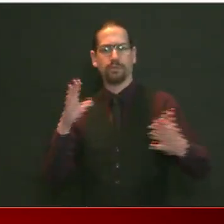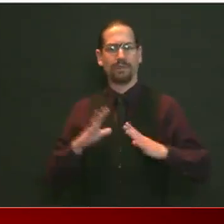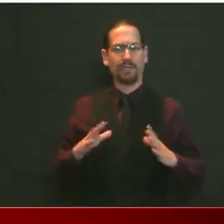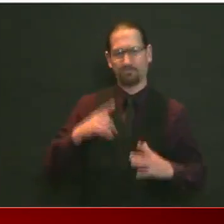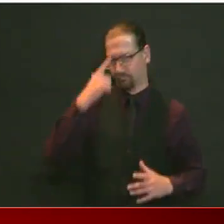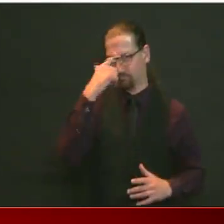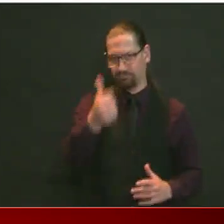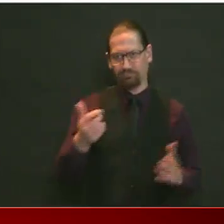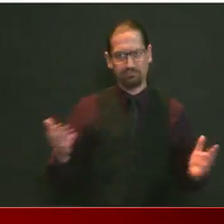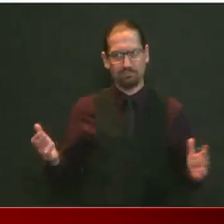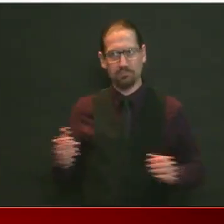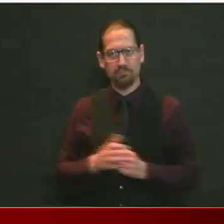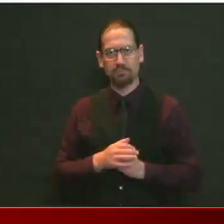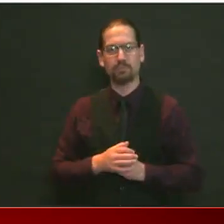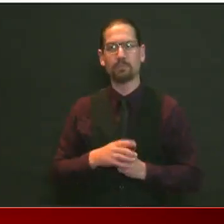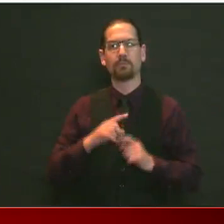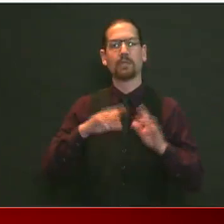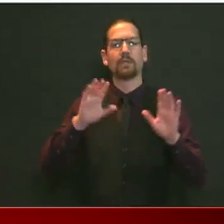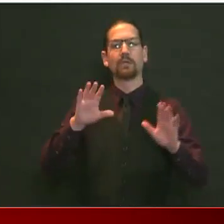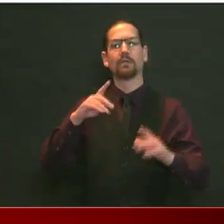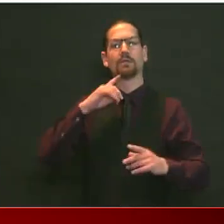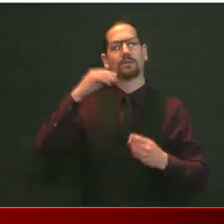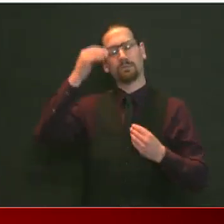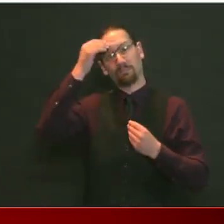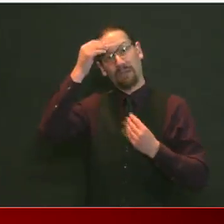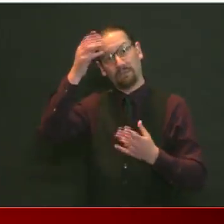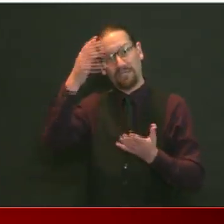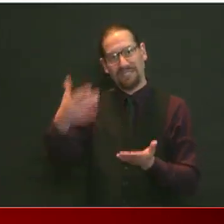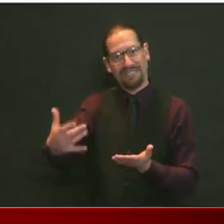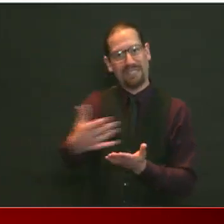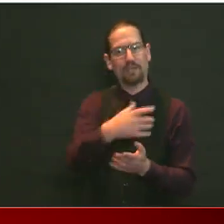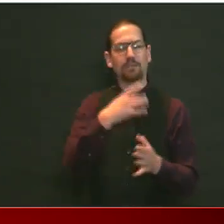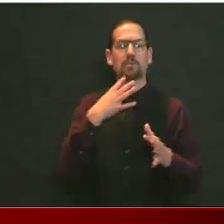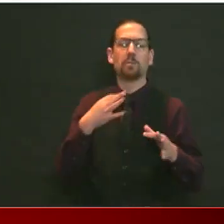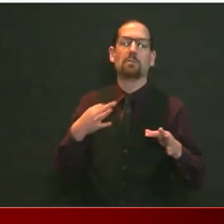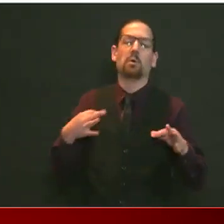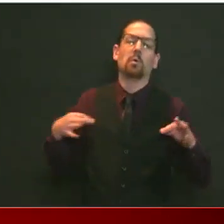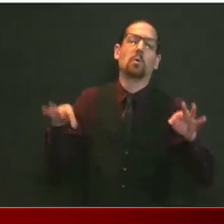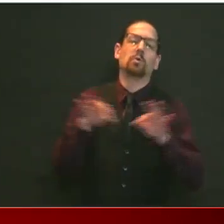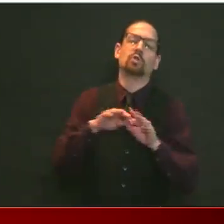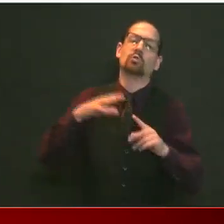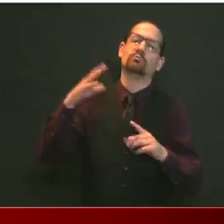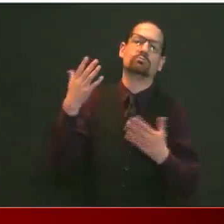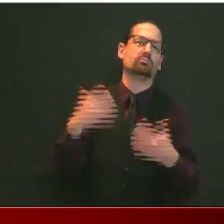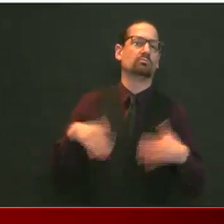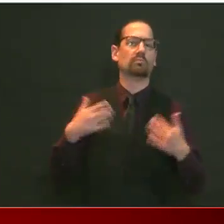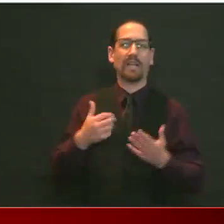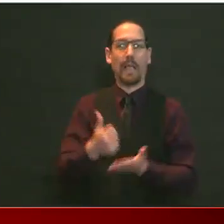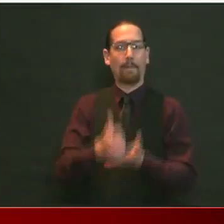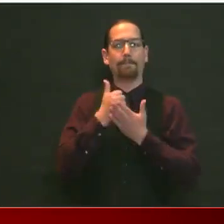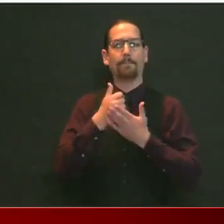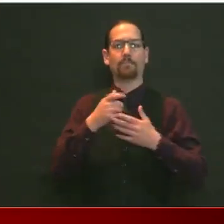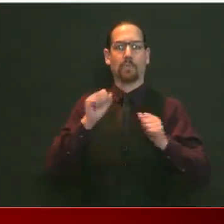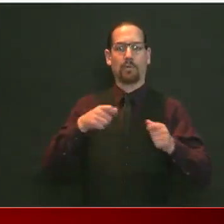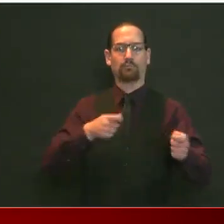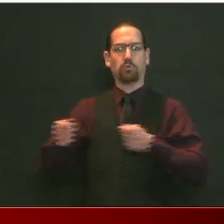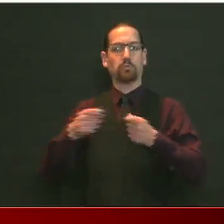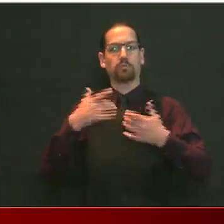SHUT IT OFF. BUT I'M JUST SAYING GIVE IT A TRY. BECAUSE INFORMATION IS KING IN THIS.